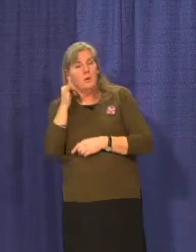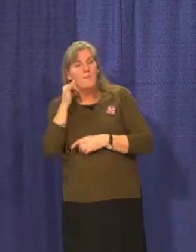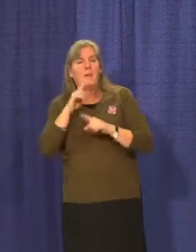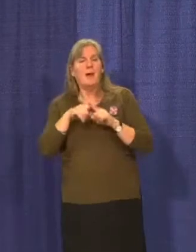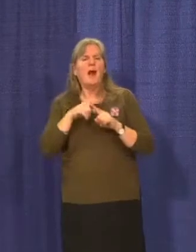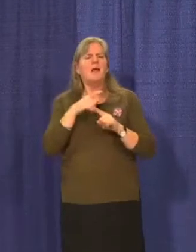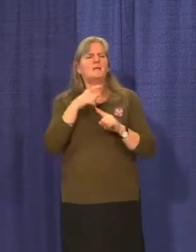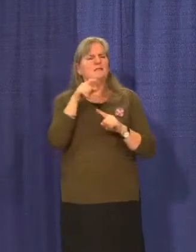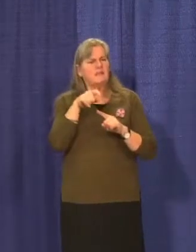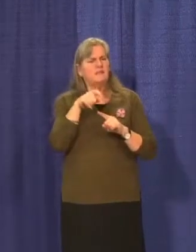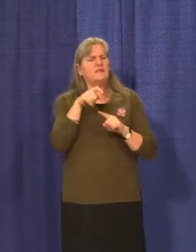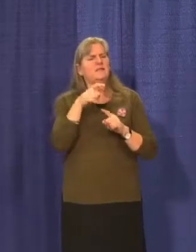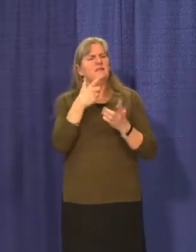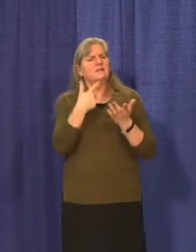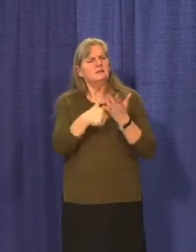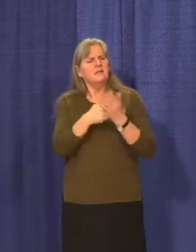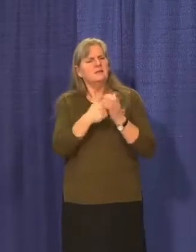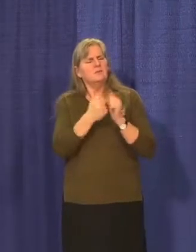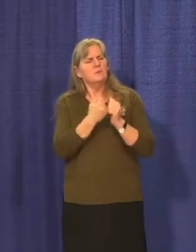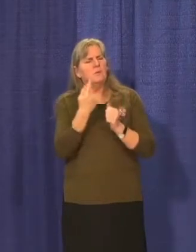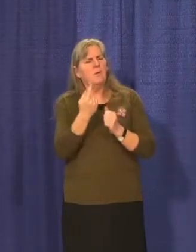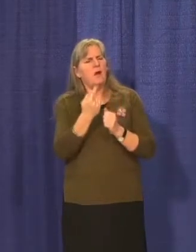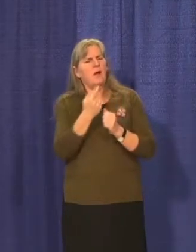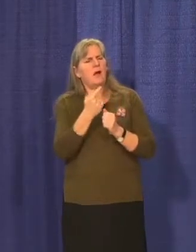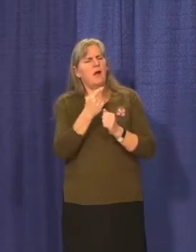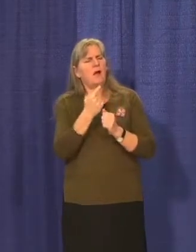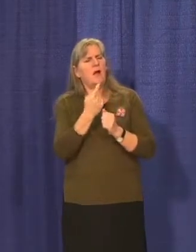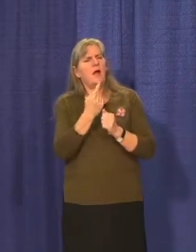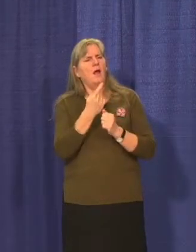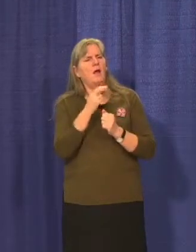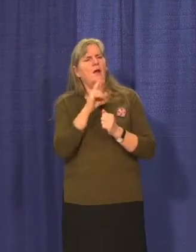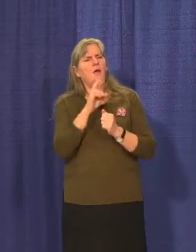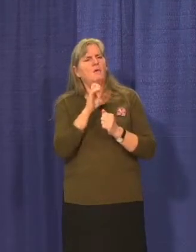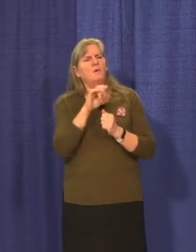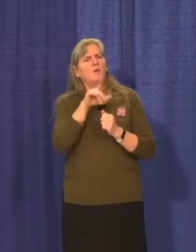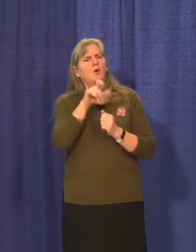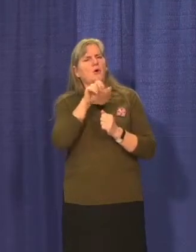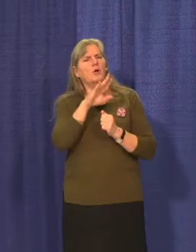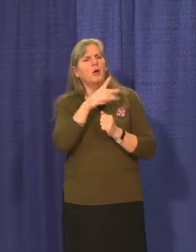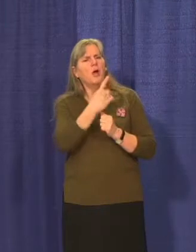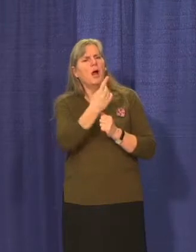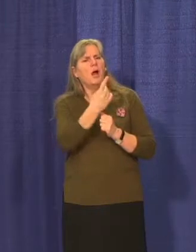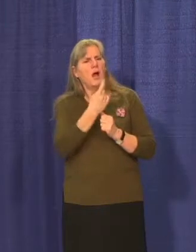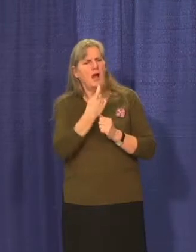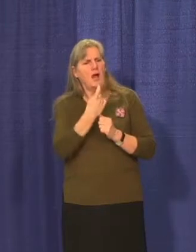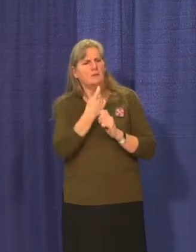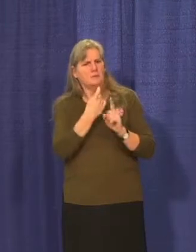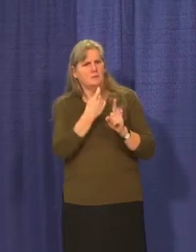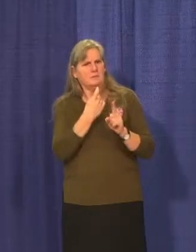names but I did talk to a reporter earlier this week who